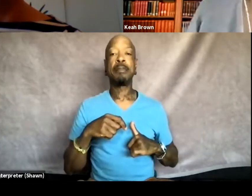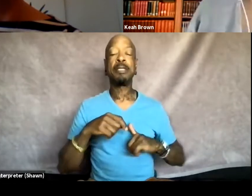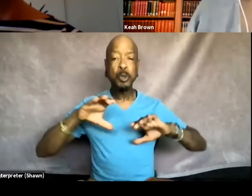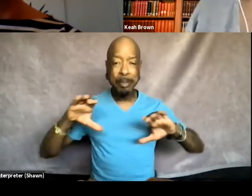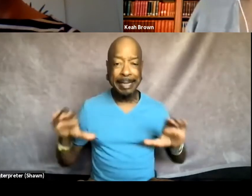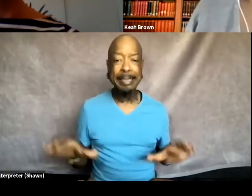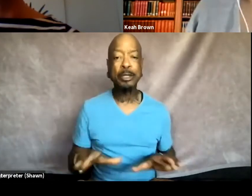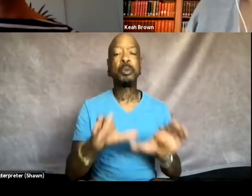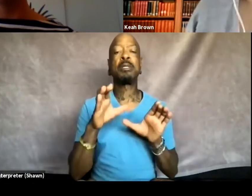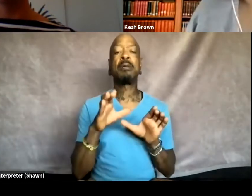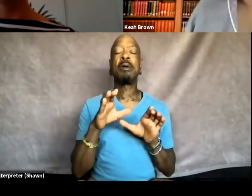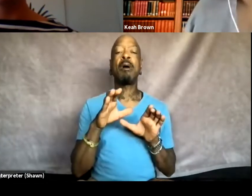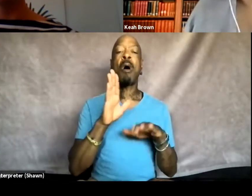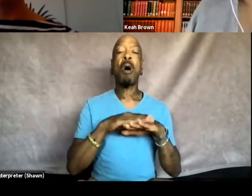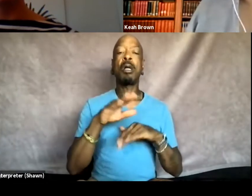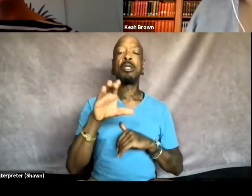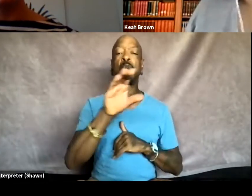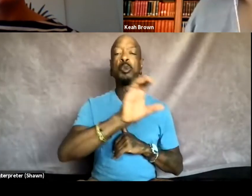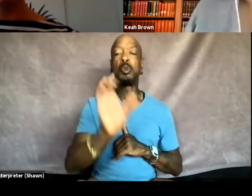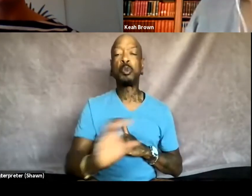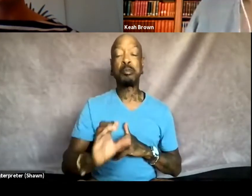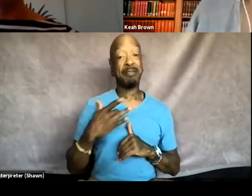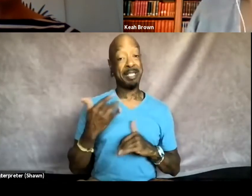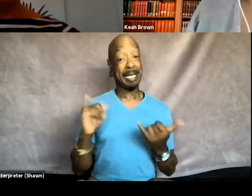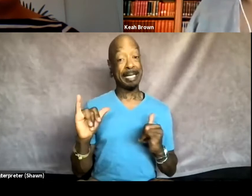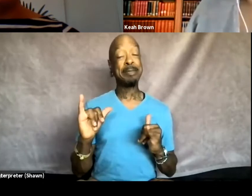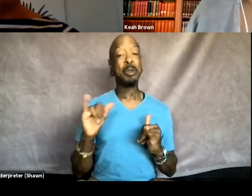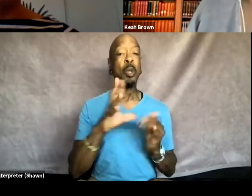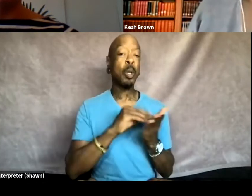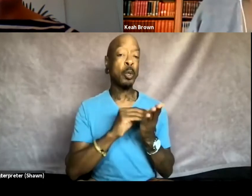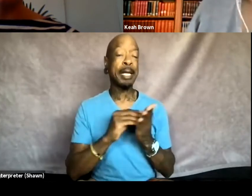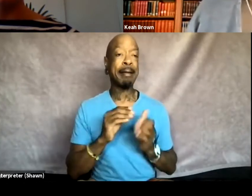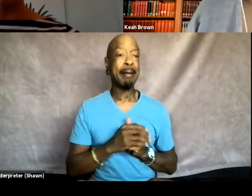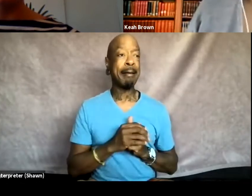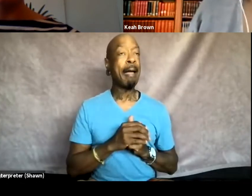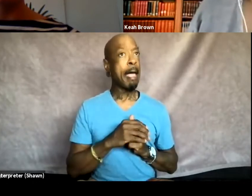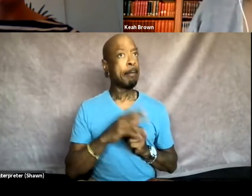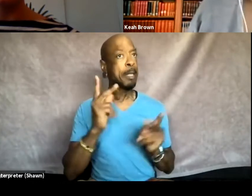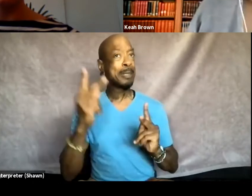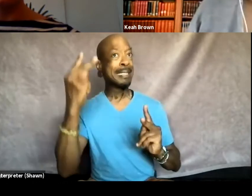Keah Brown: To really feel like I'm still learning and that i'm seen and understood in a way that I'd never.